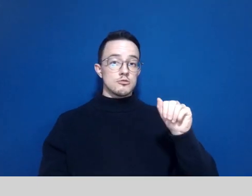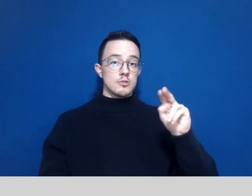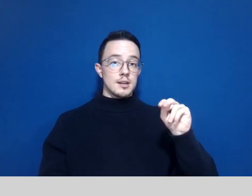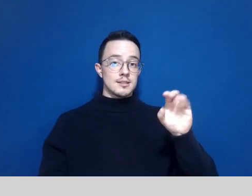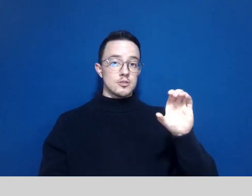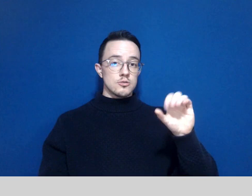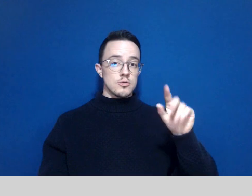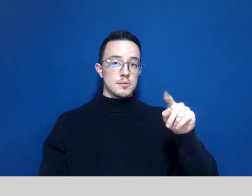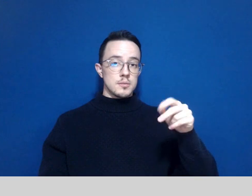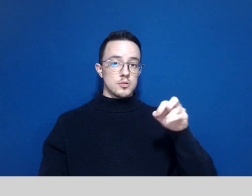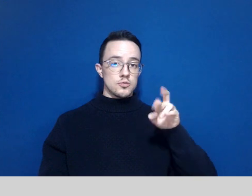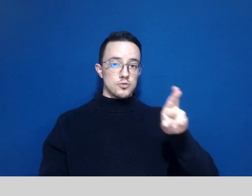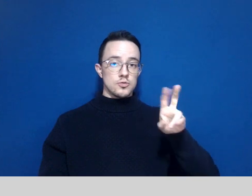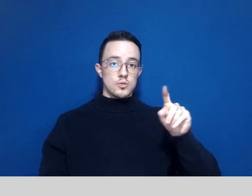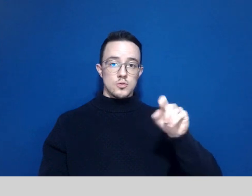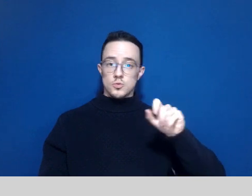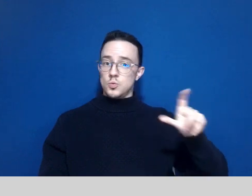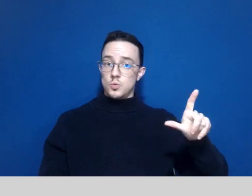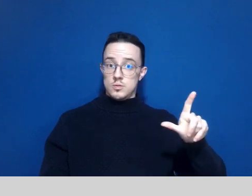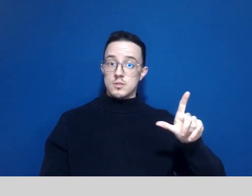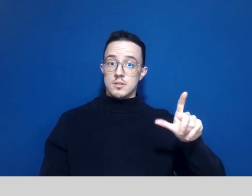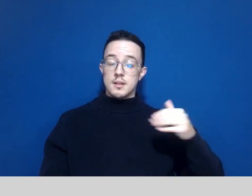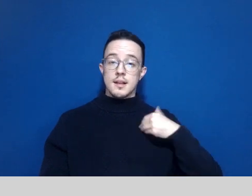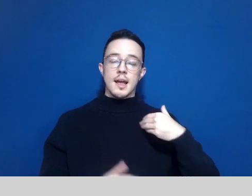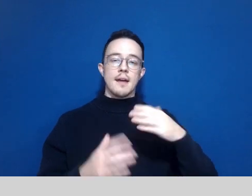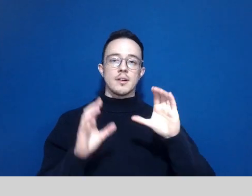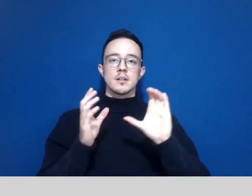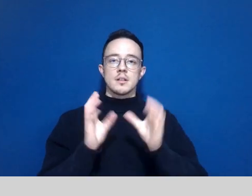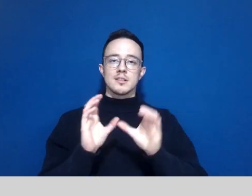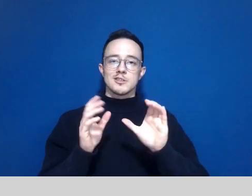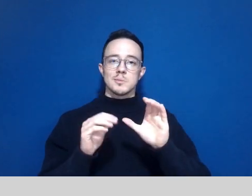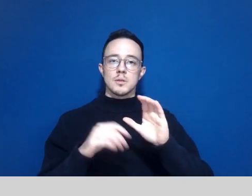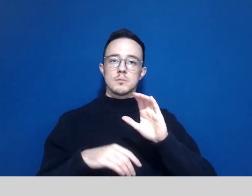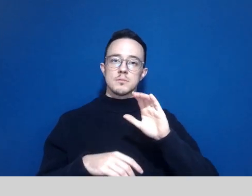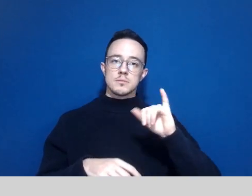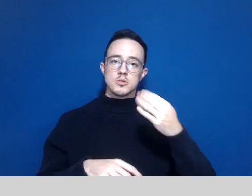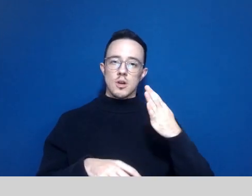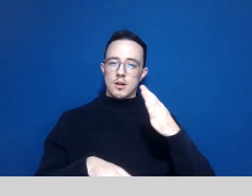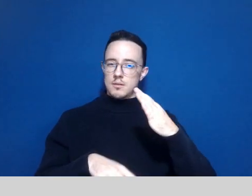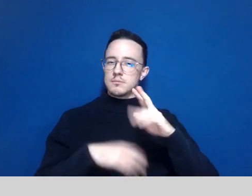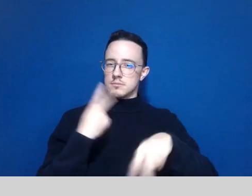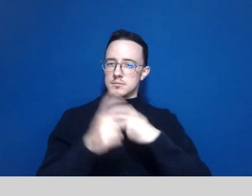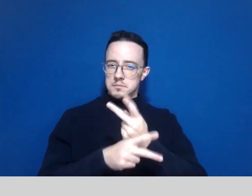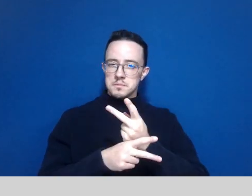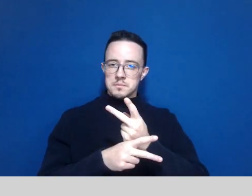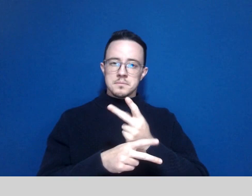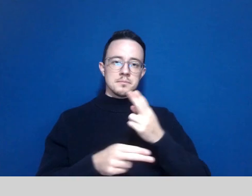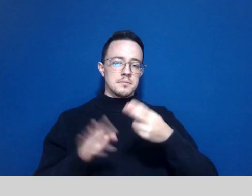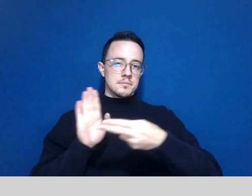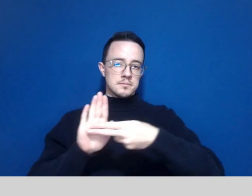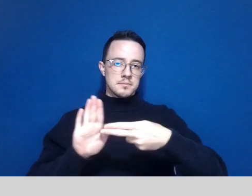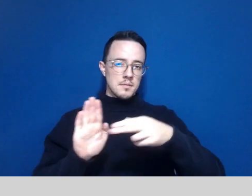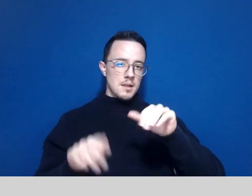And then I have a custom job type for working with Amazon jobs called Amazon Job.